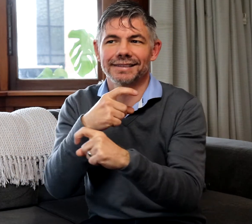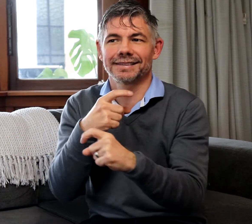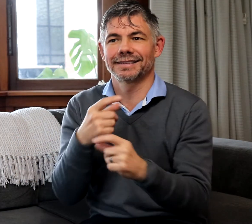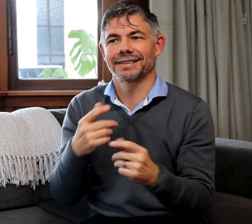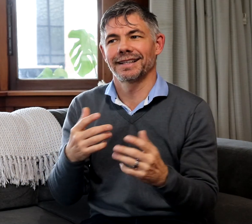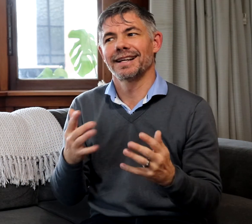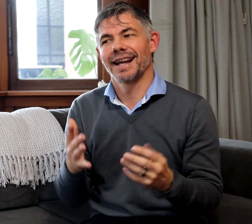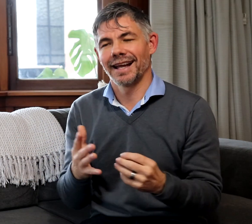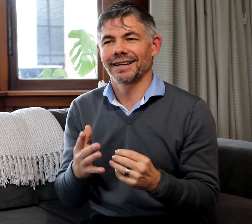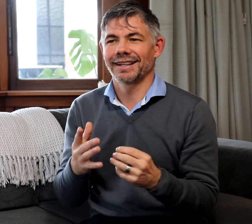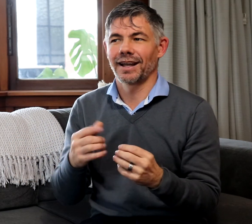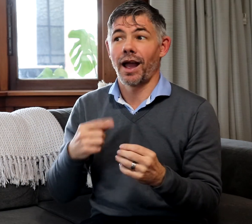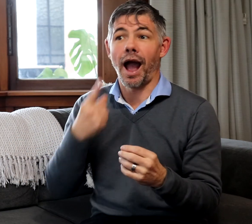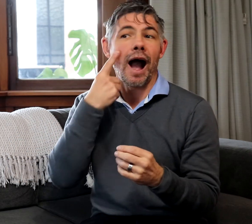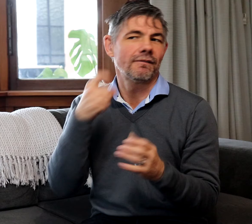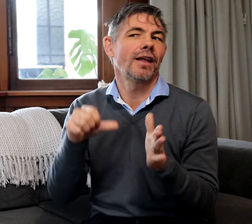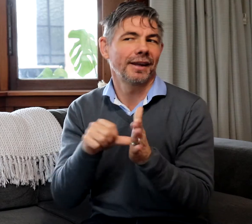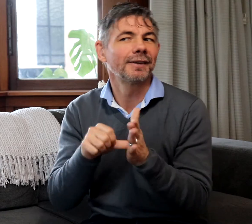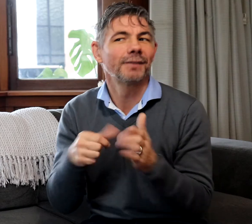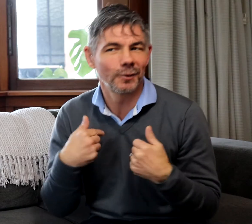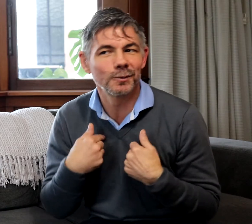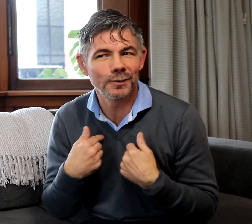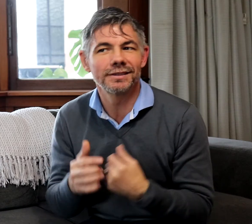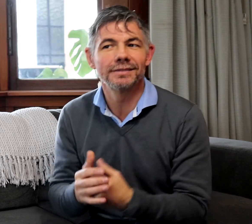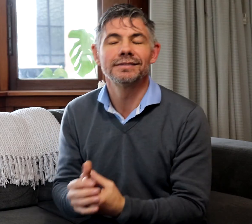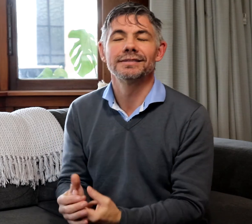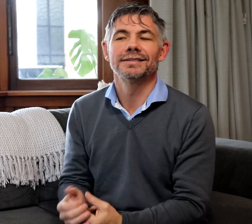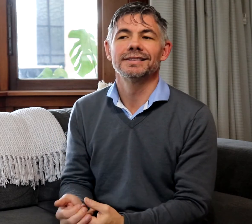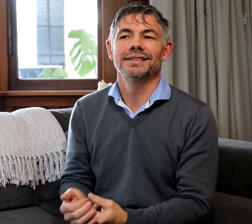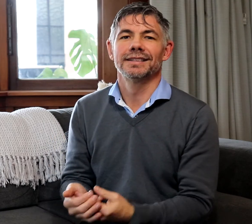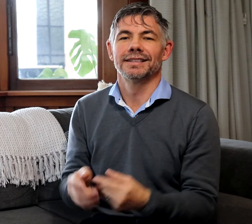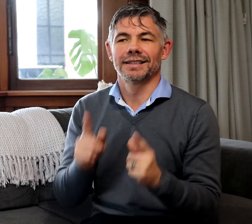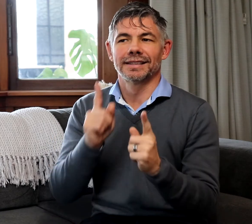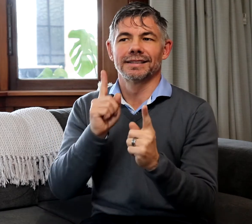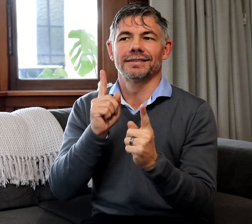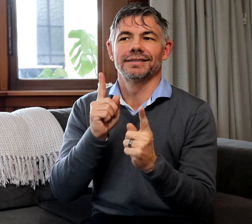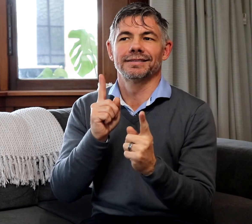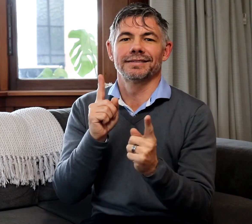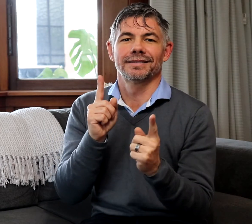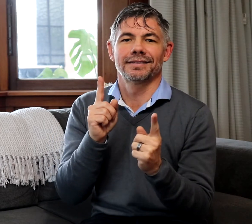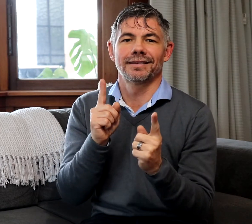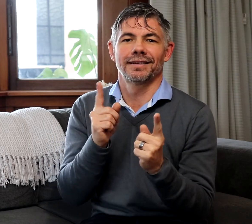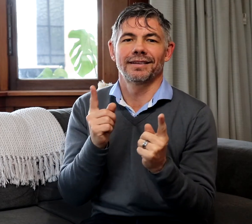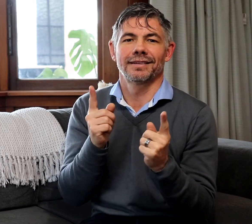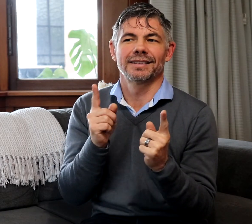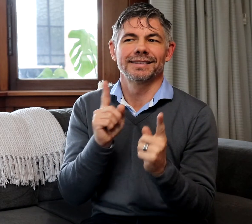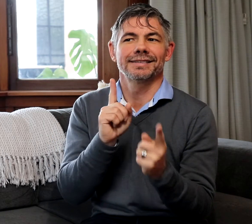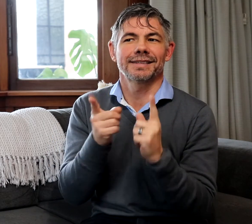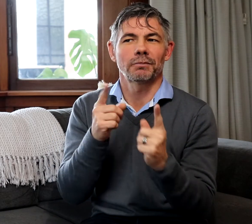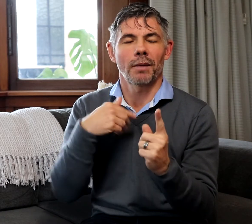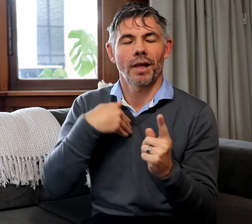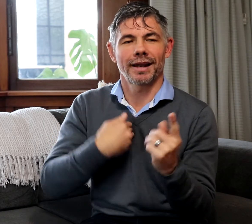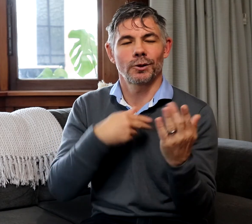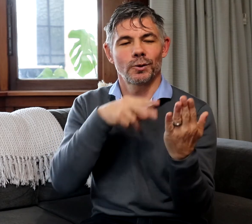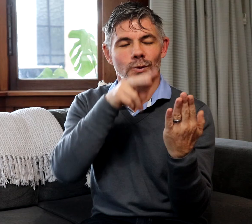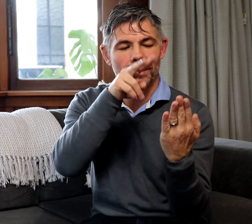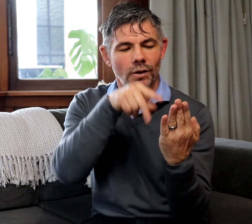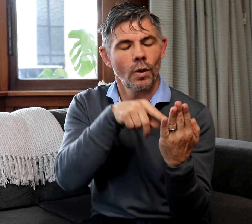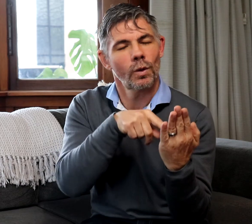there's complicated ideas that are being used. There's quite a lot of jargon, there's quite a lot of specific terms that are really relevant for government.